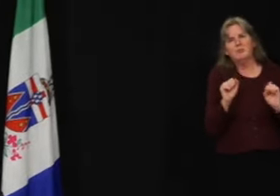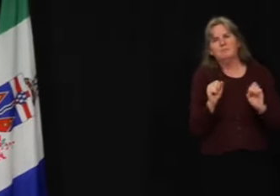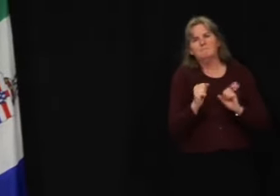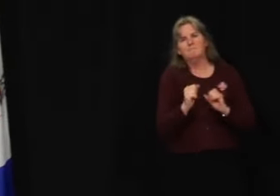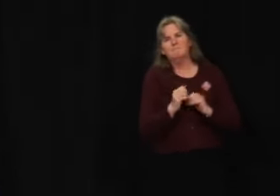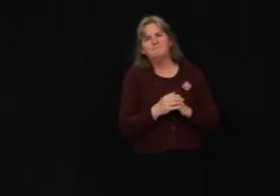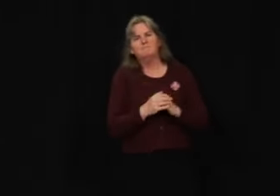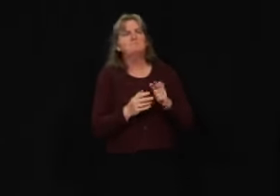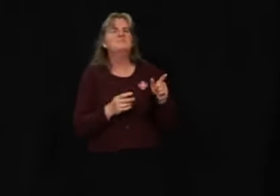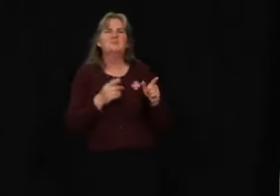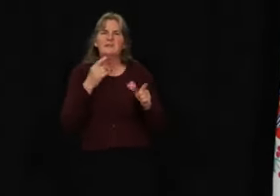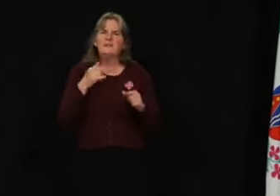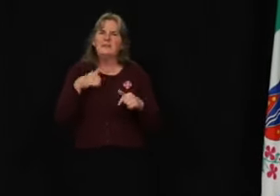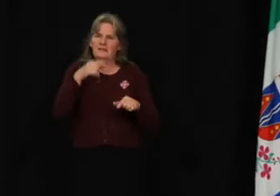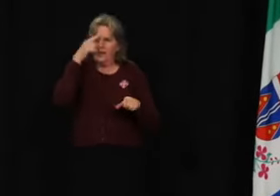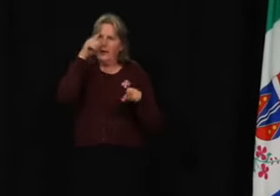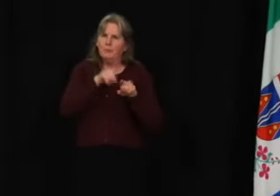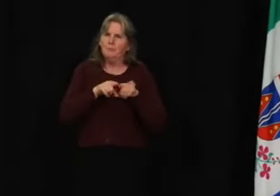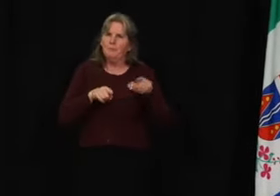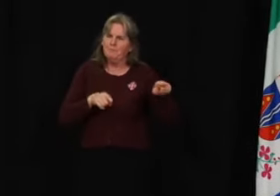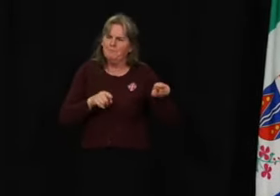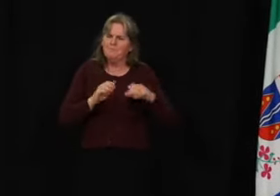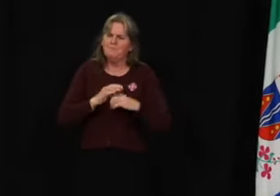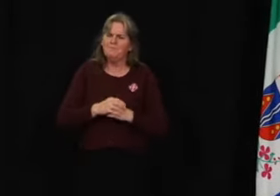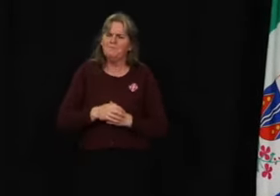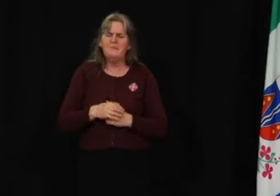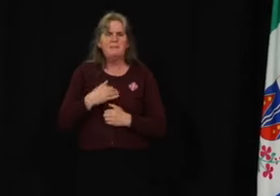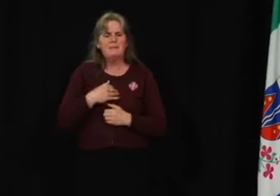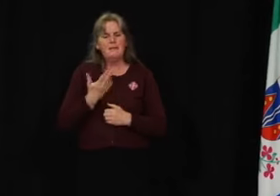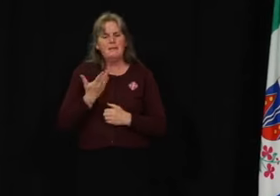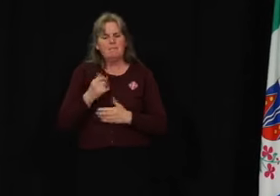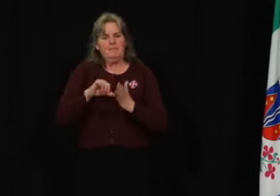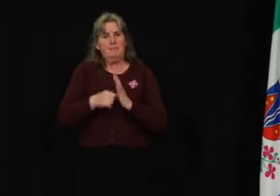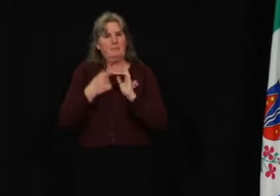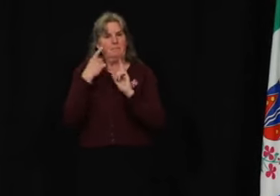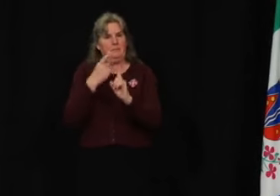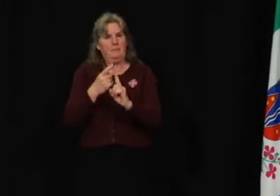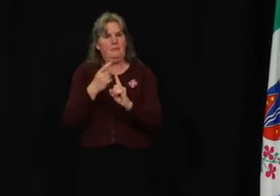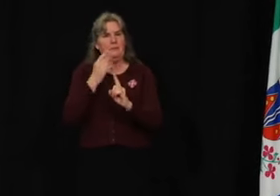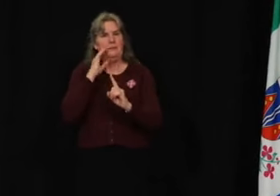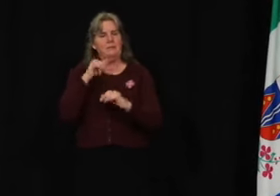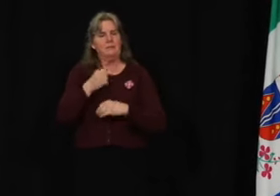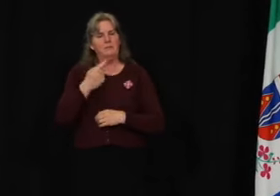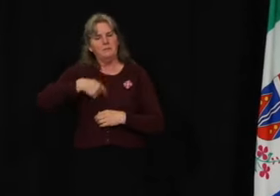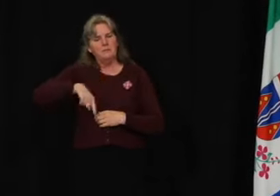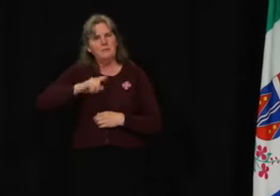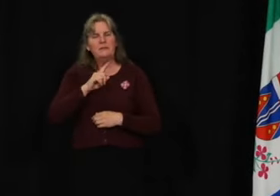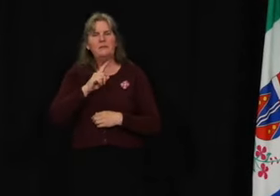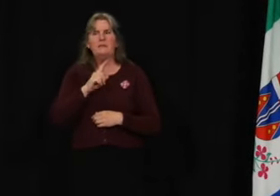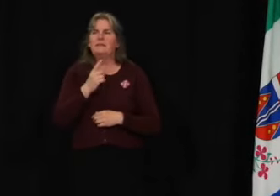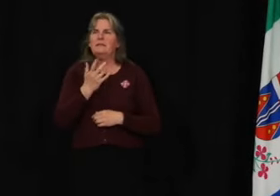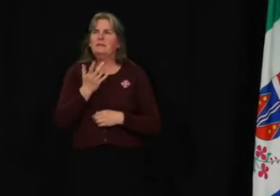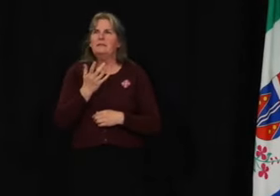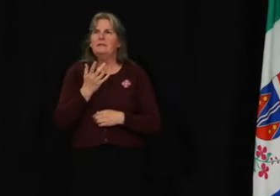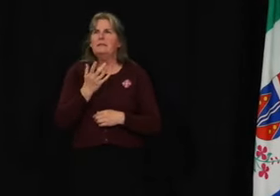forums yesterday or the previous day, I'm just wondering what the self-governing First Nations